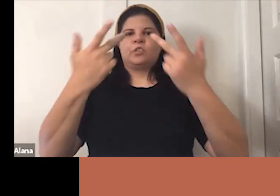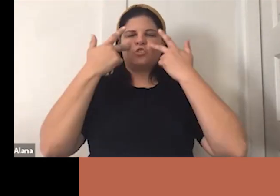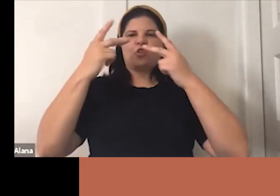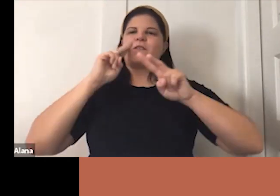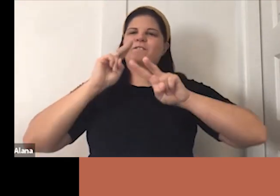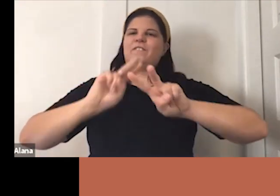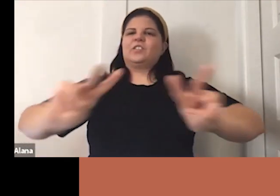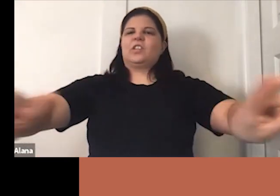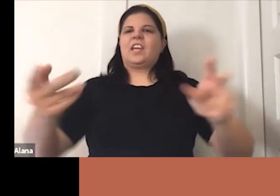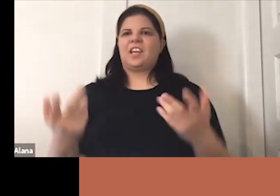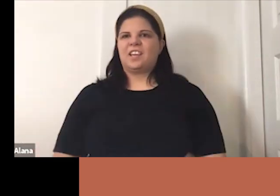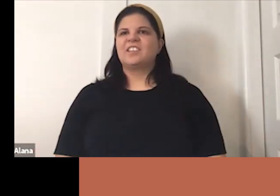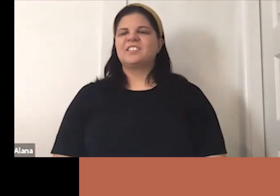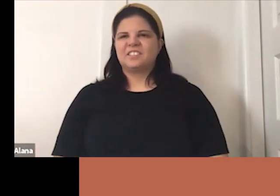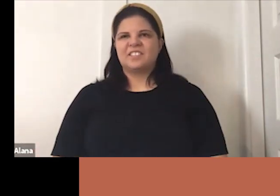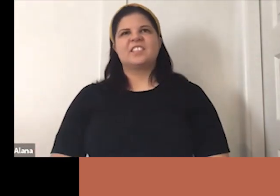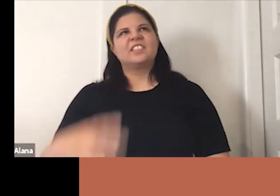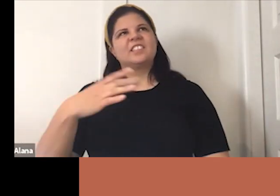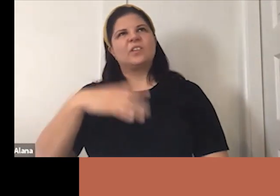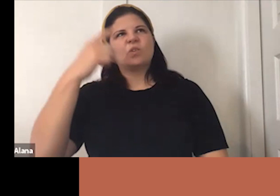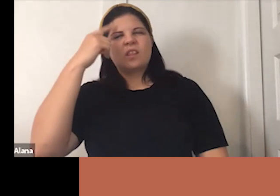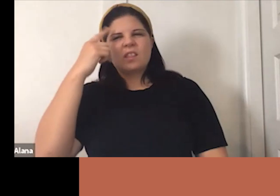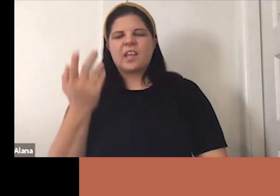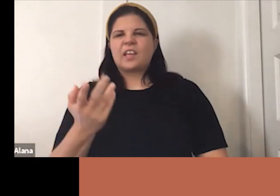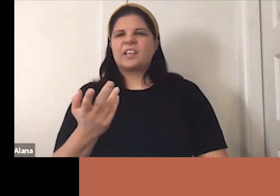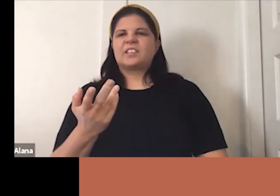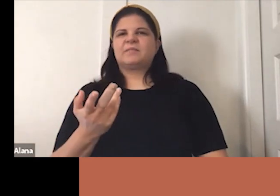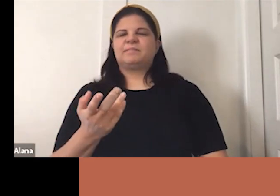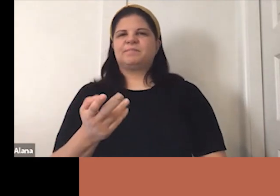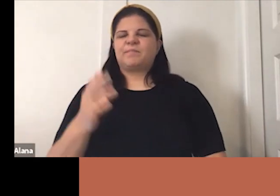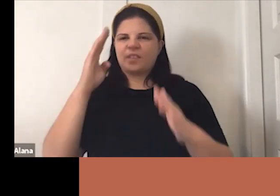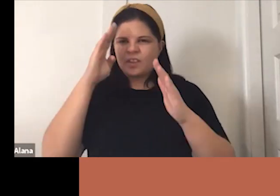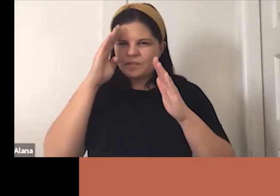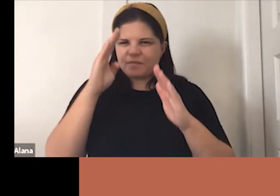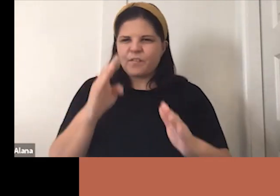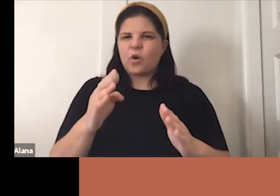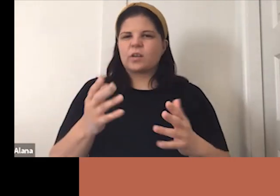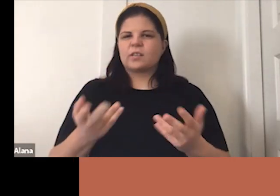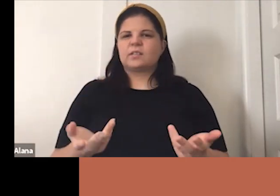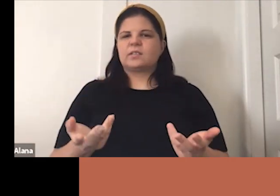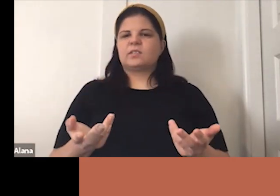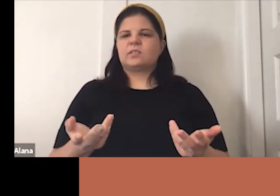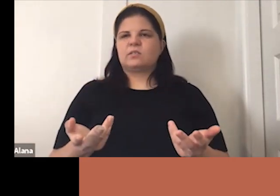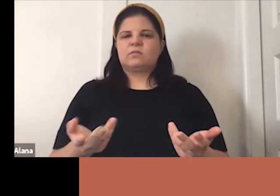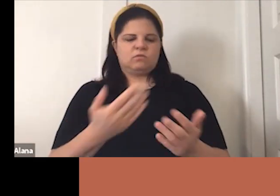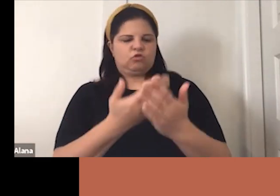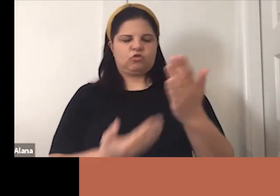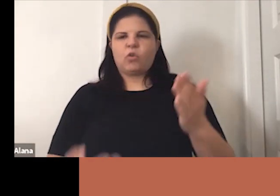What was the emphasis of the story.